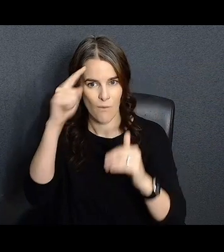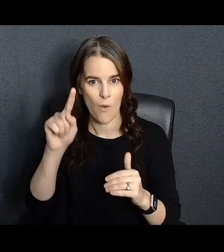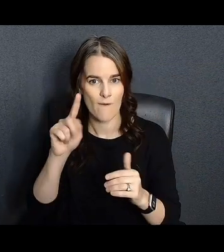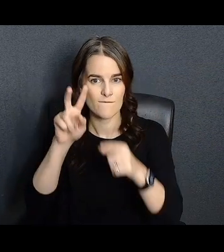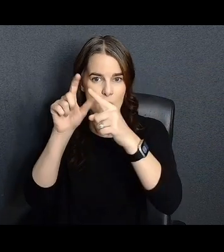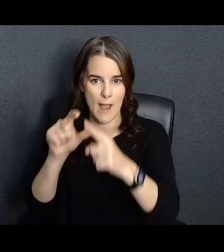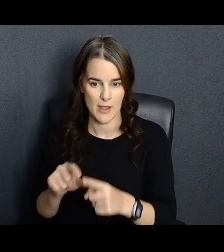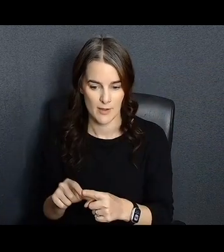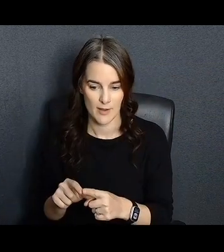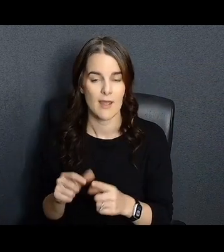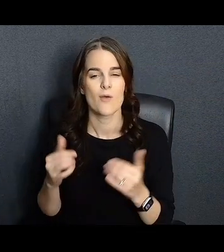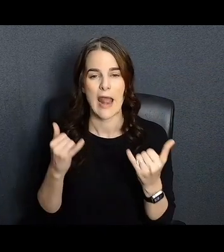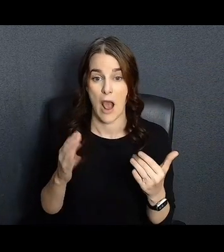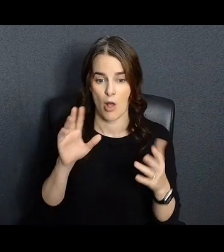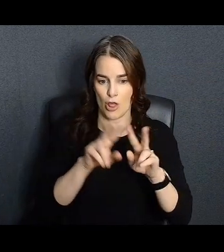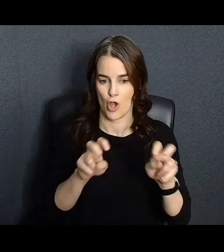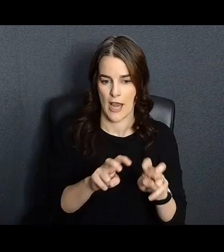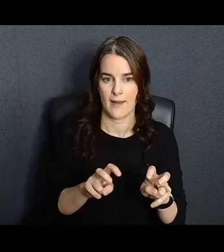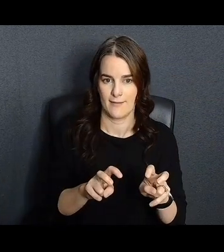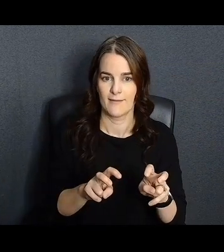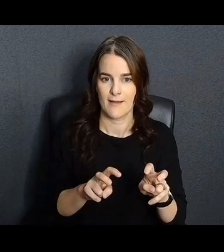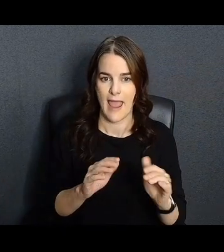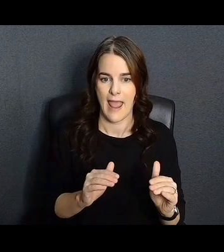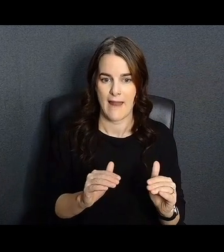There's also an intermediate level, and then a basic one.